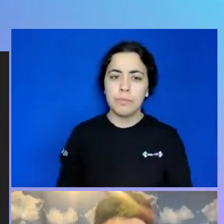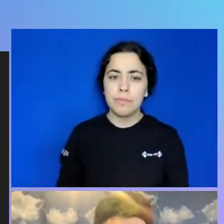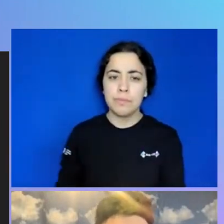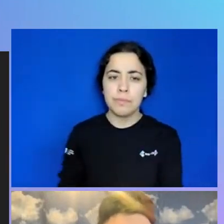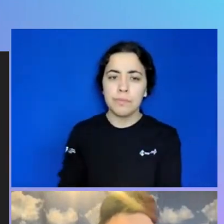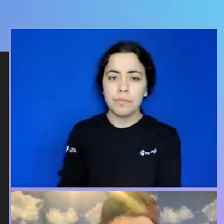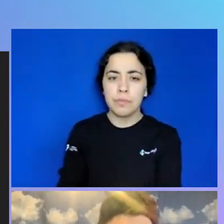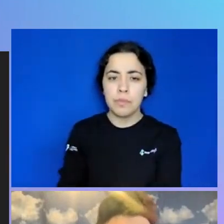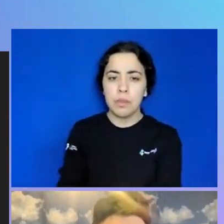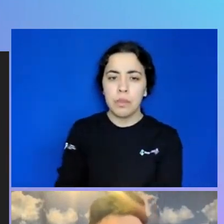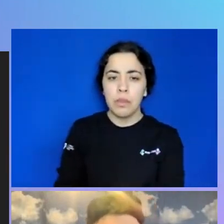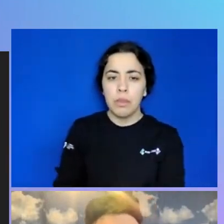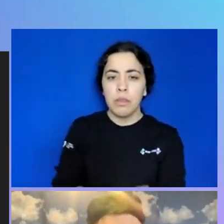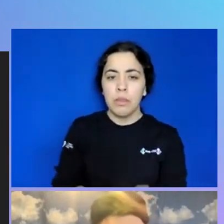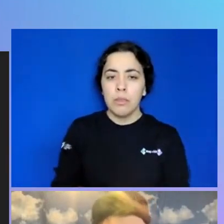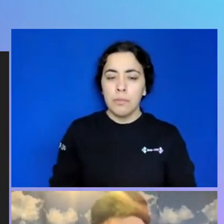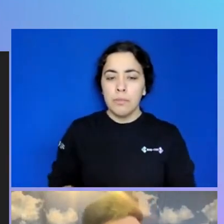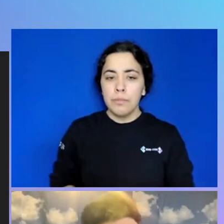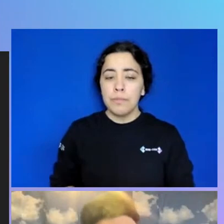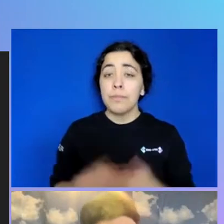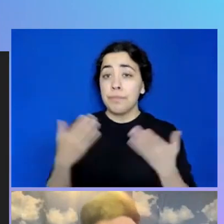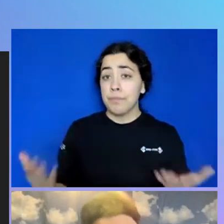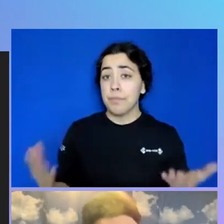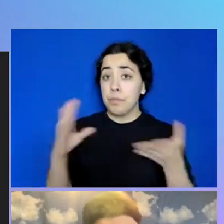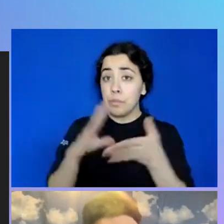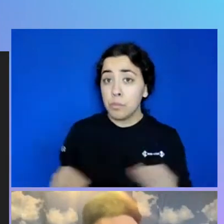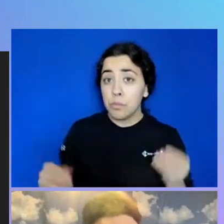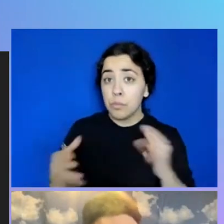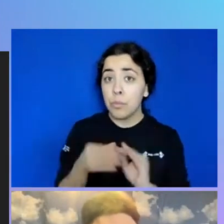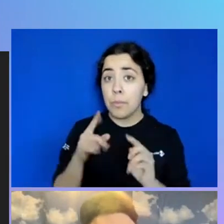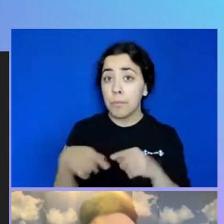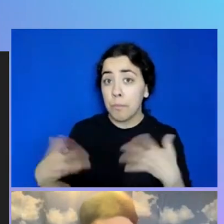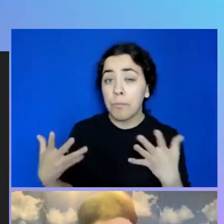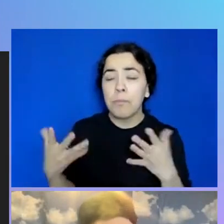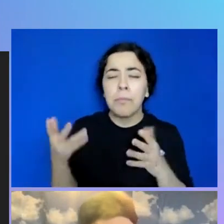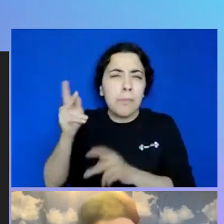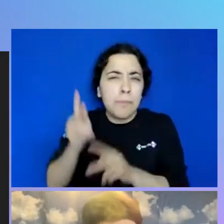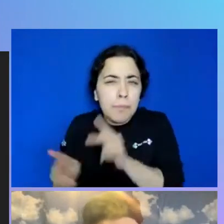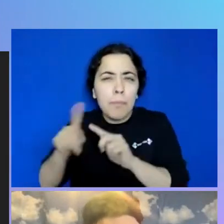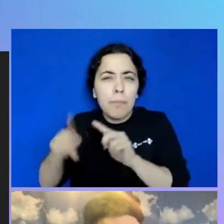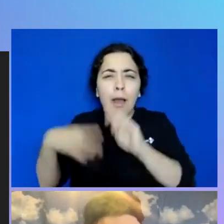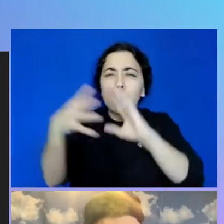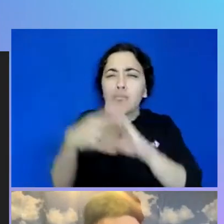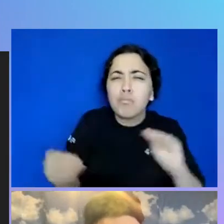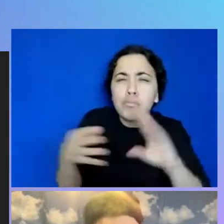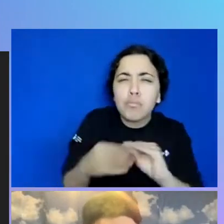So this story is about people and it is about anecdotes, but